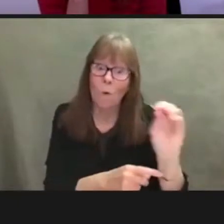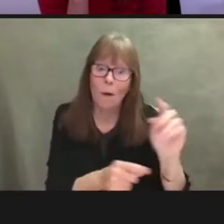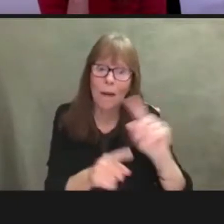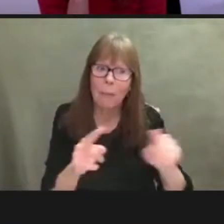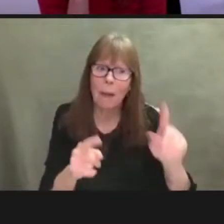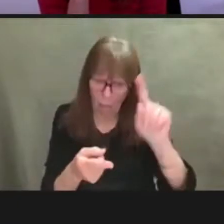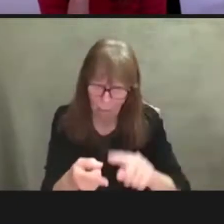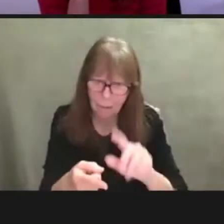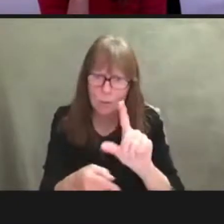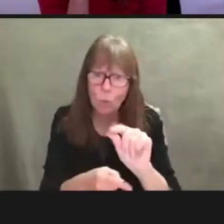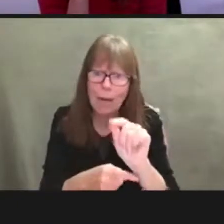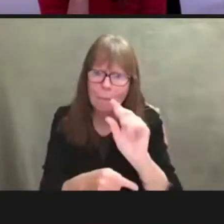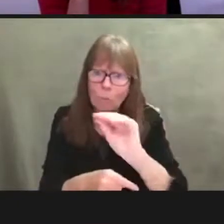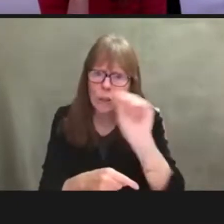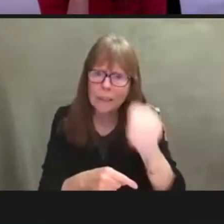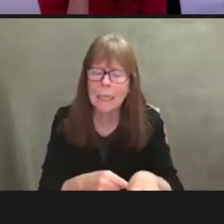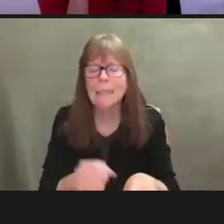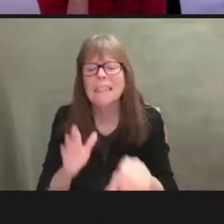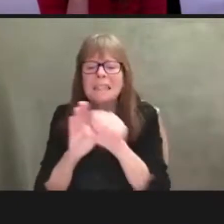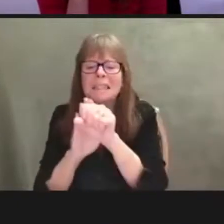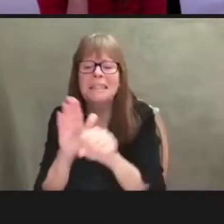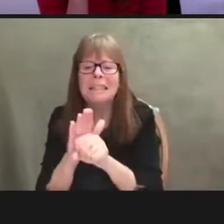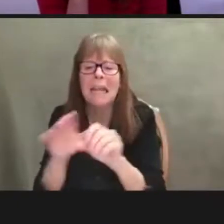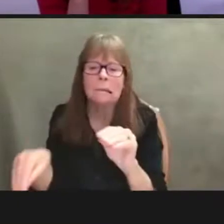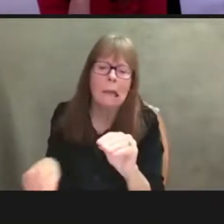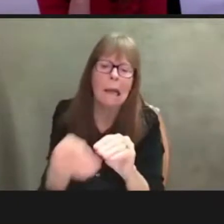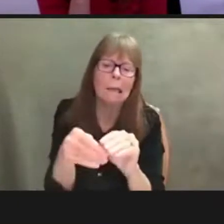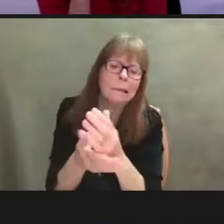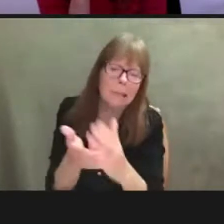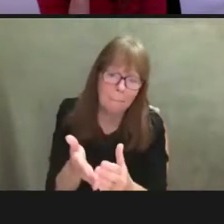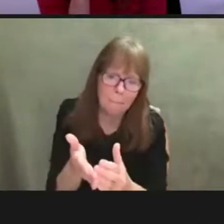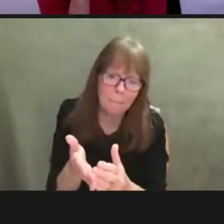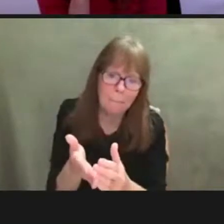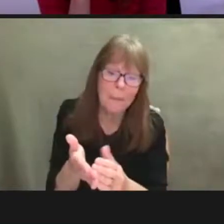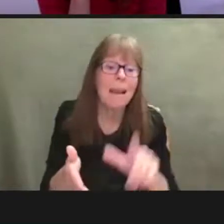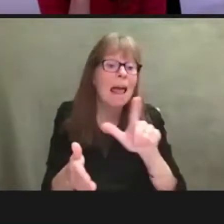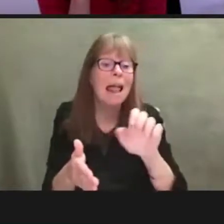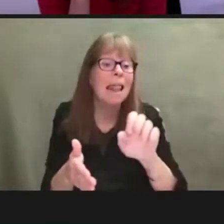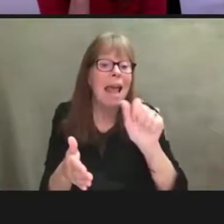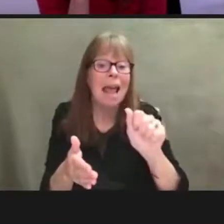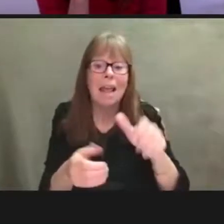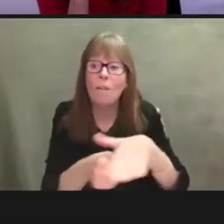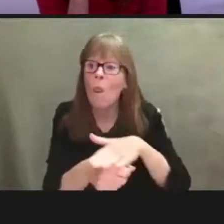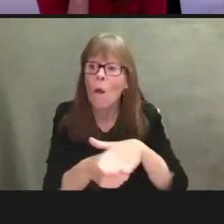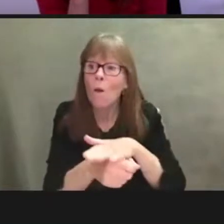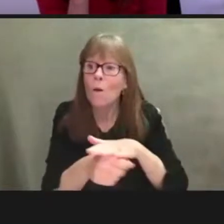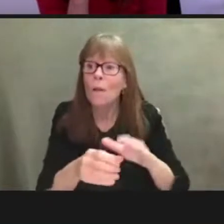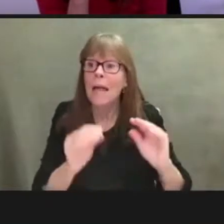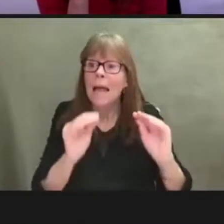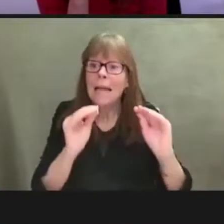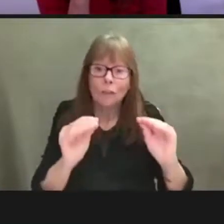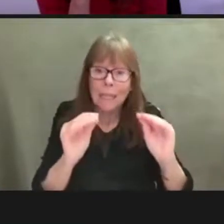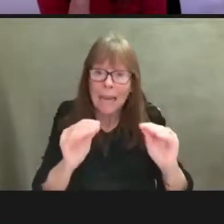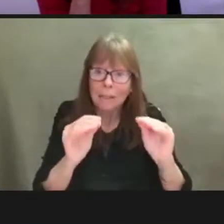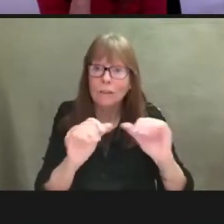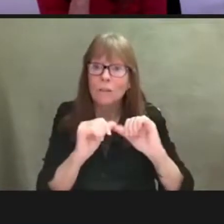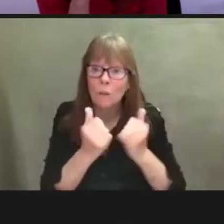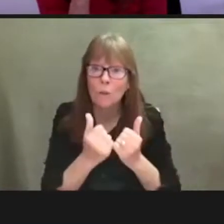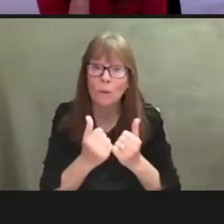The states kick in a little bit more, leaving it to the LEAs -- the local education associations to make up the difference.